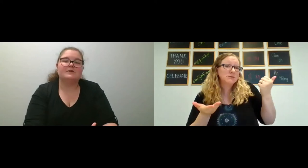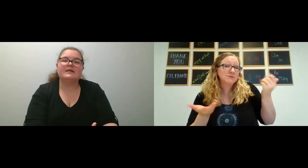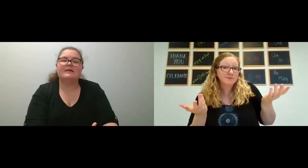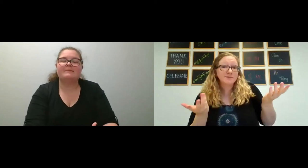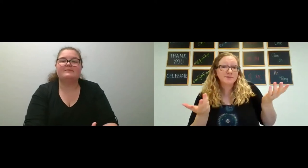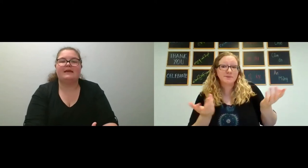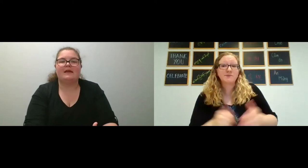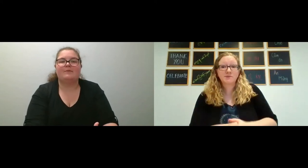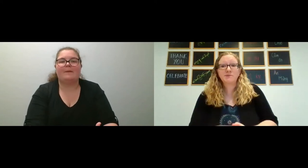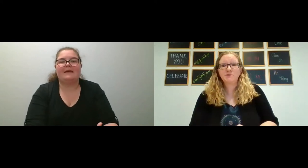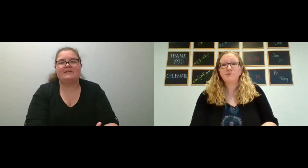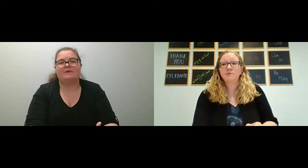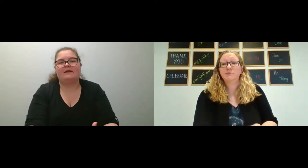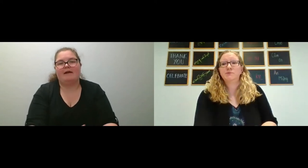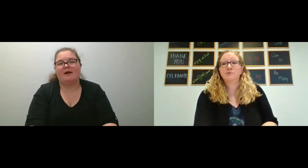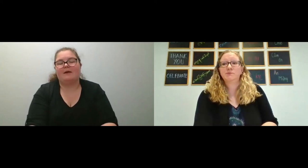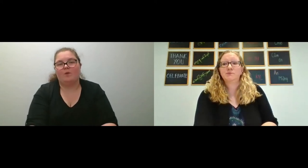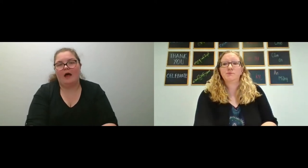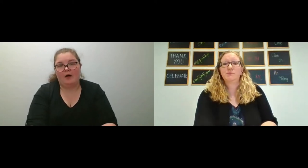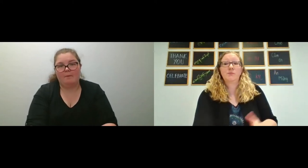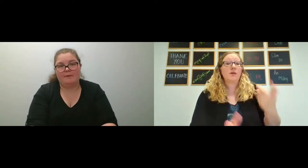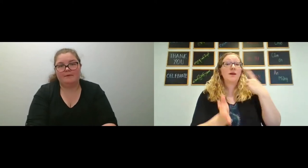but sometimes being in a more peaceful environment will help.